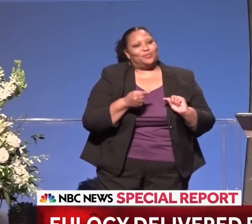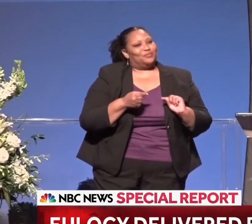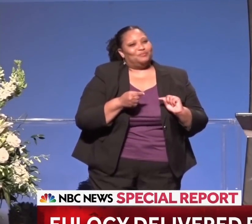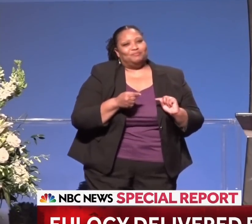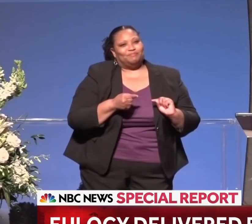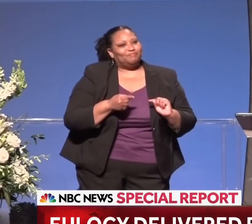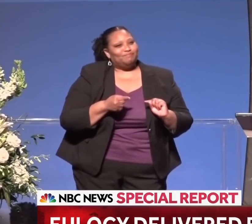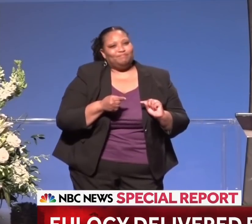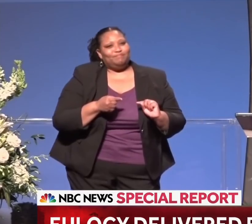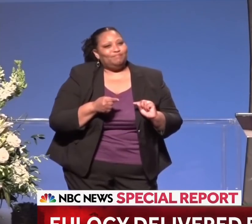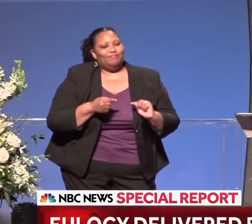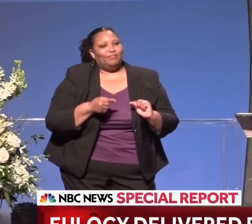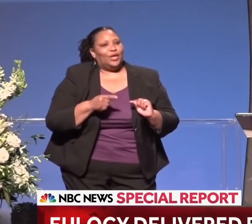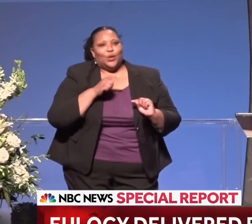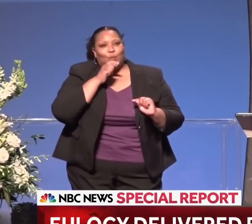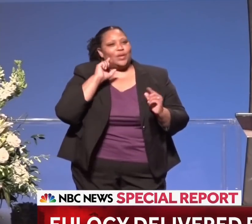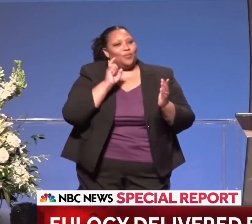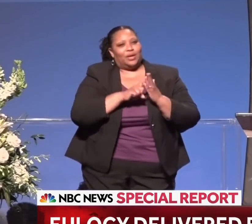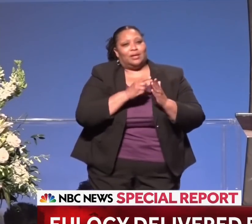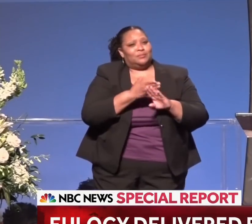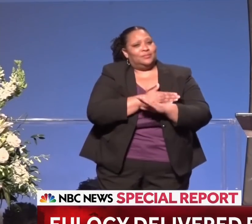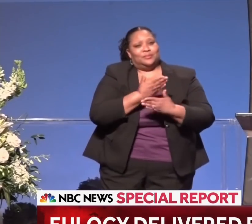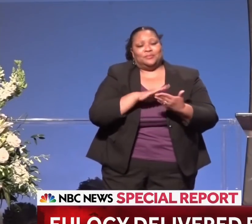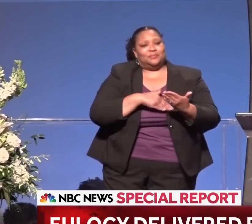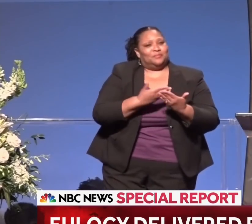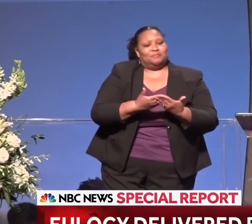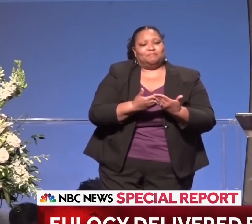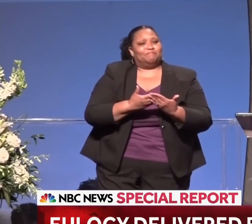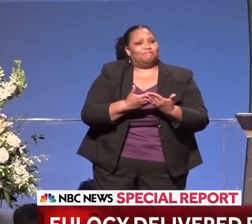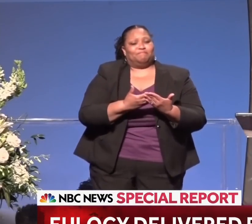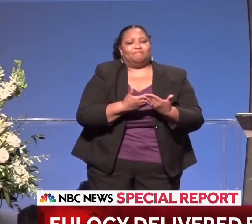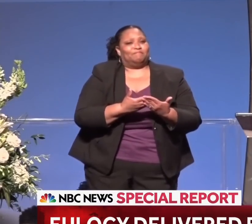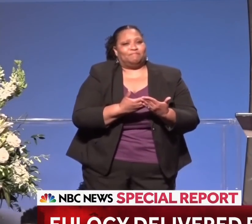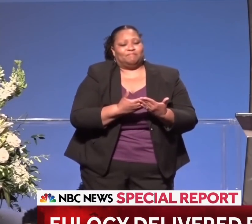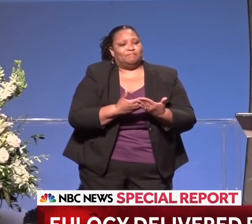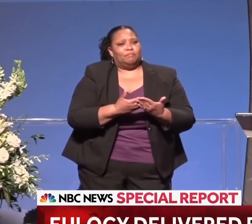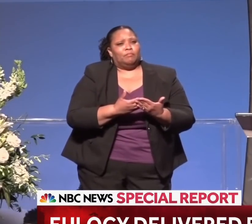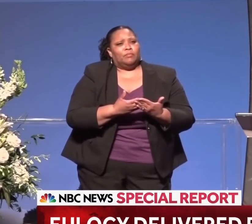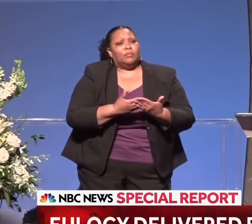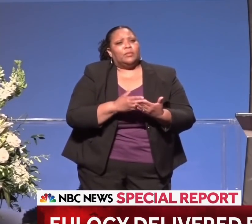IT DID, WE WILL NOT BE ABLE TO